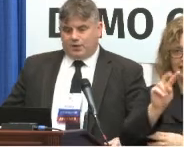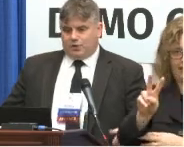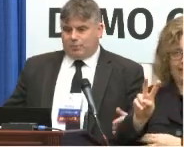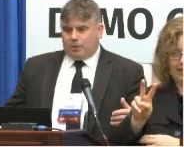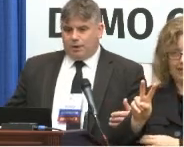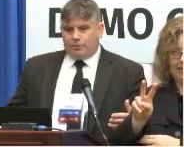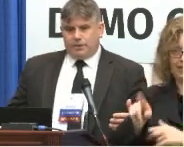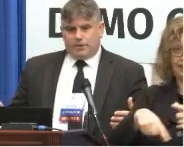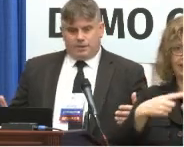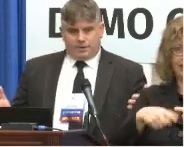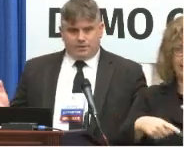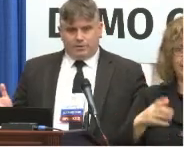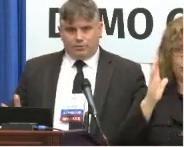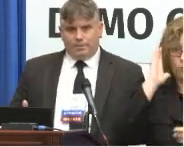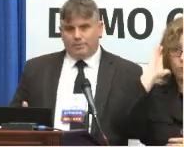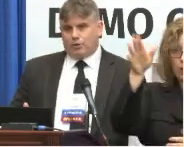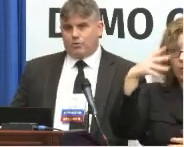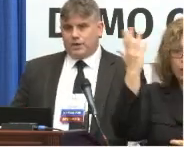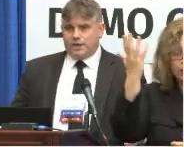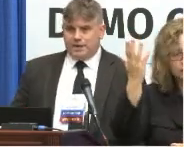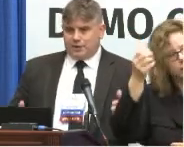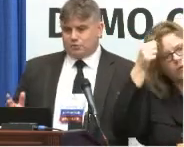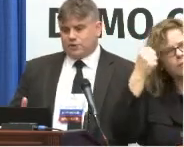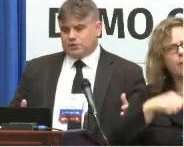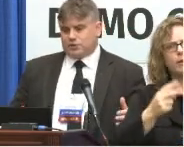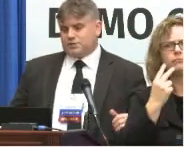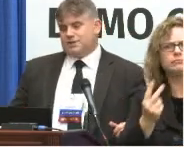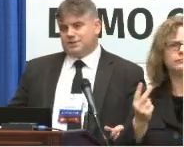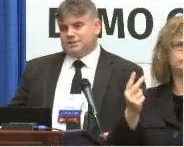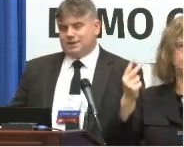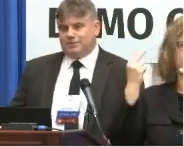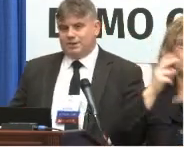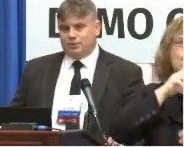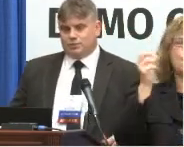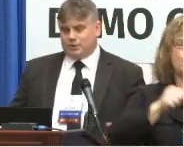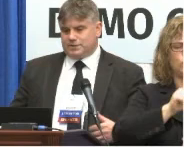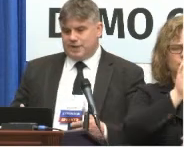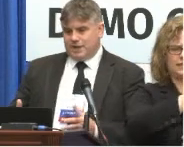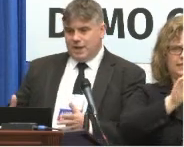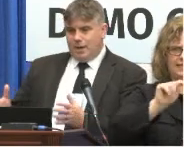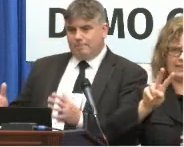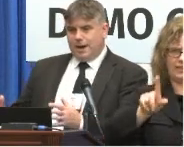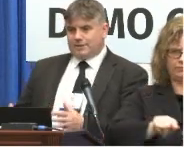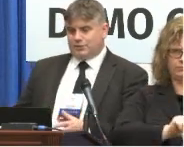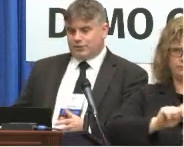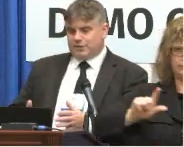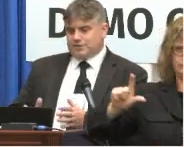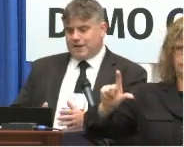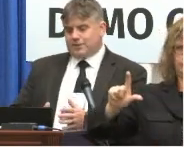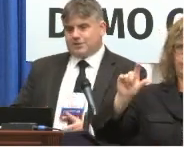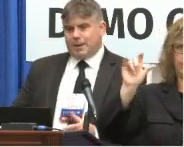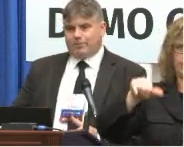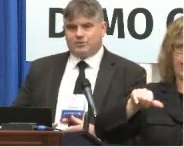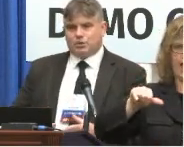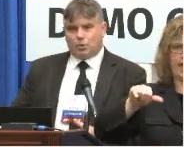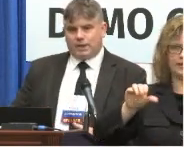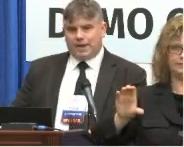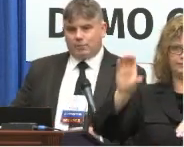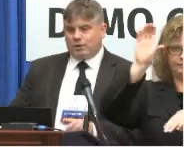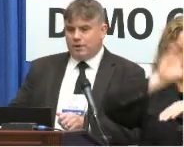you'll probably remember the traditional CCTV which was a monitor that sat on top of this whole camera